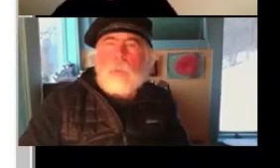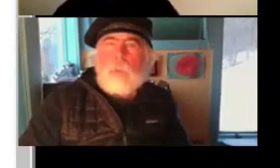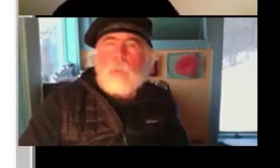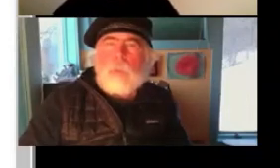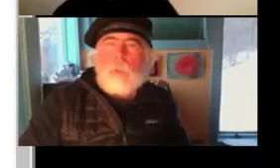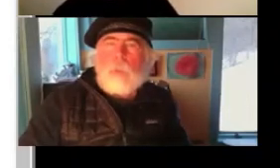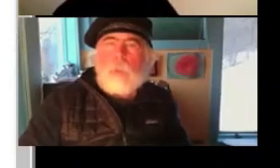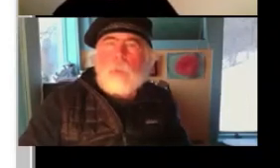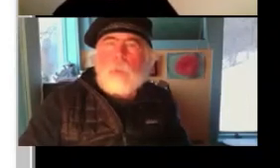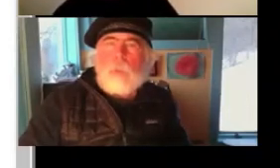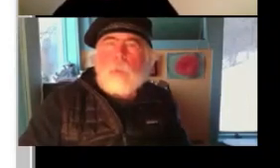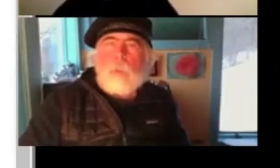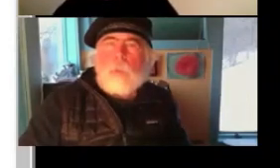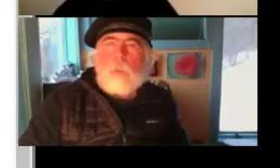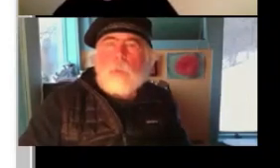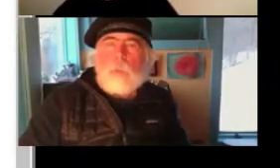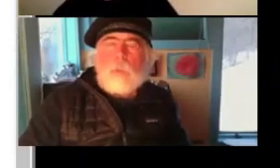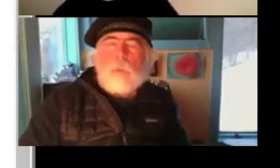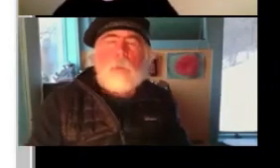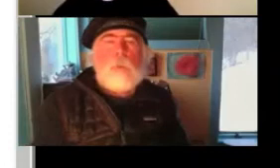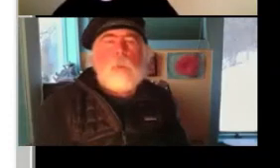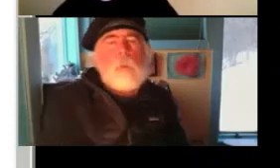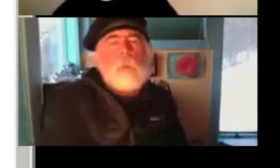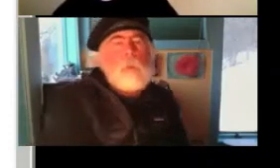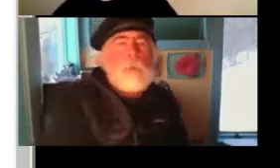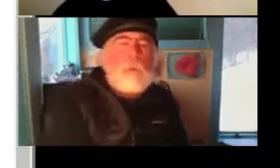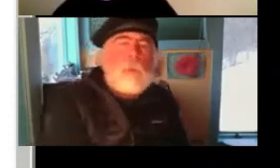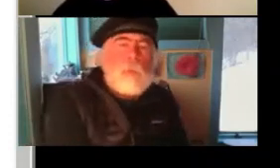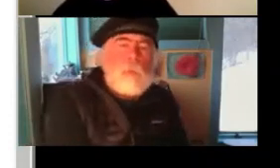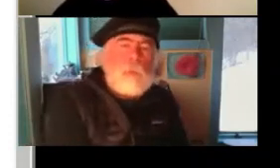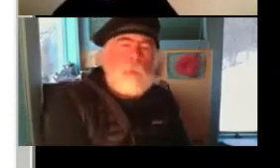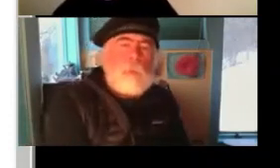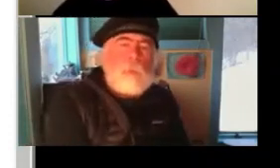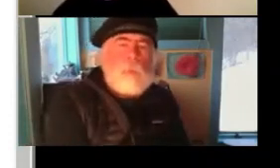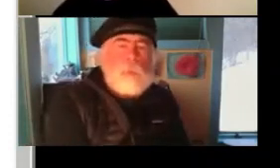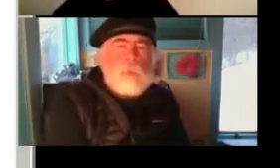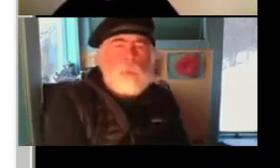And then once all of the required questions and sections have been completed,